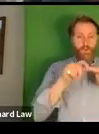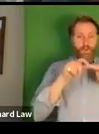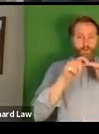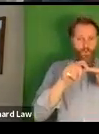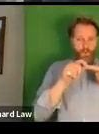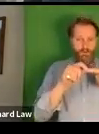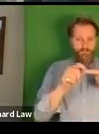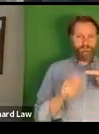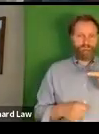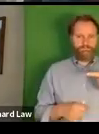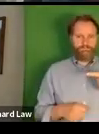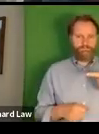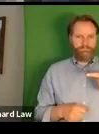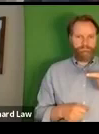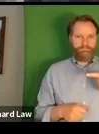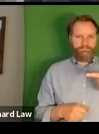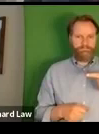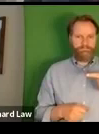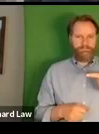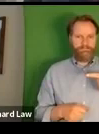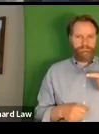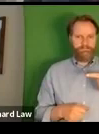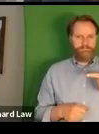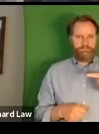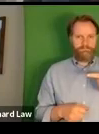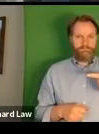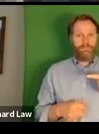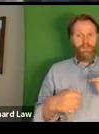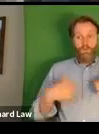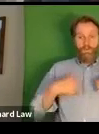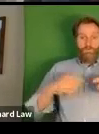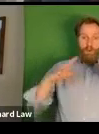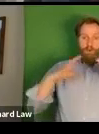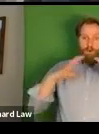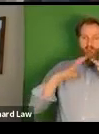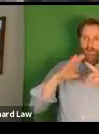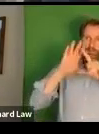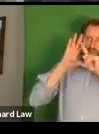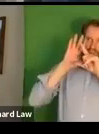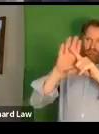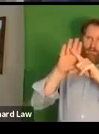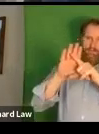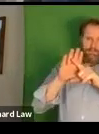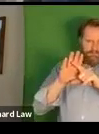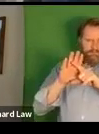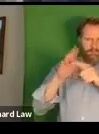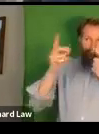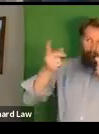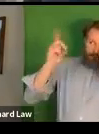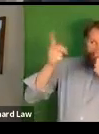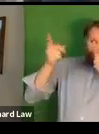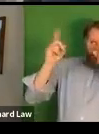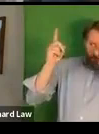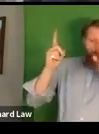question we have pressed the CEOs several times now in meetings and in